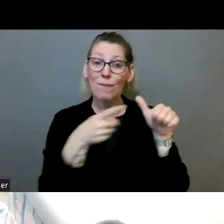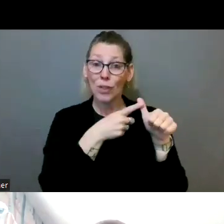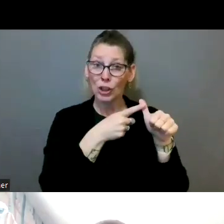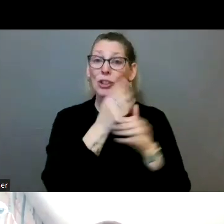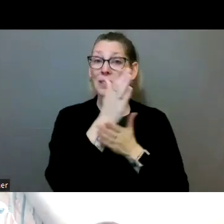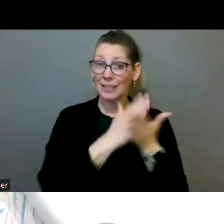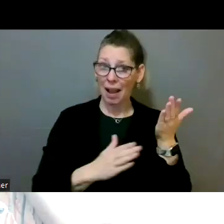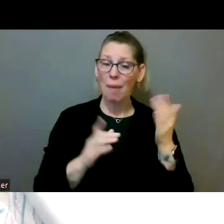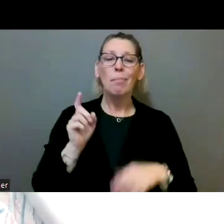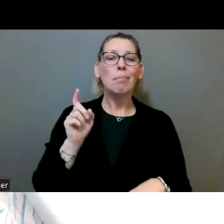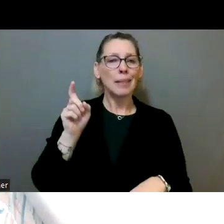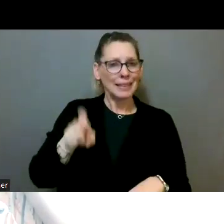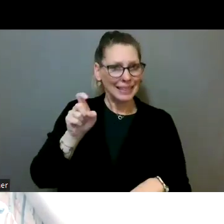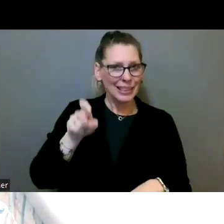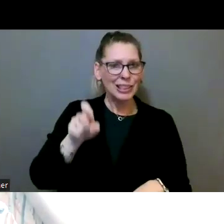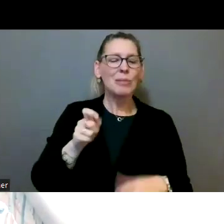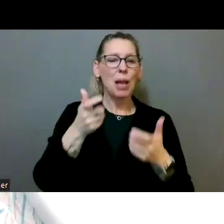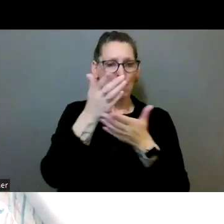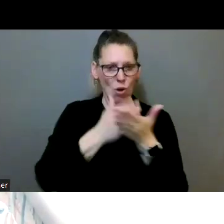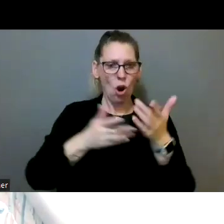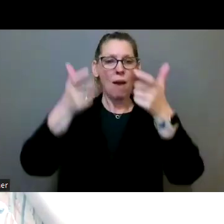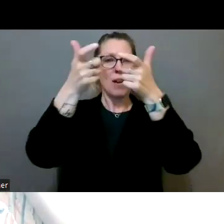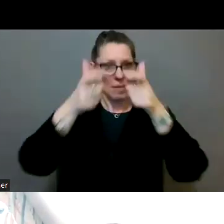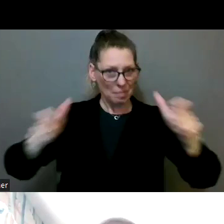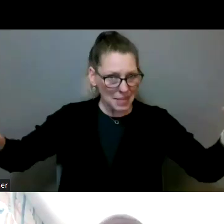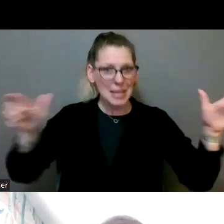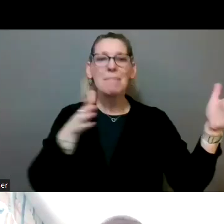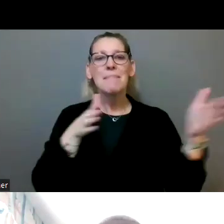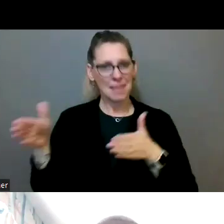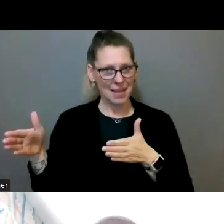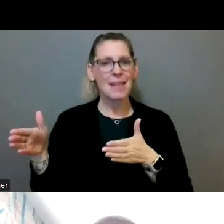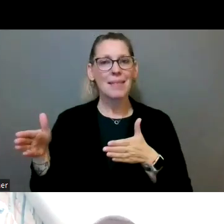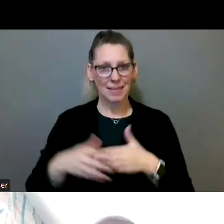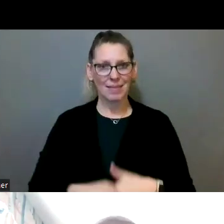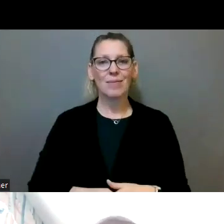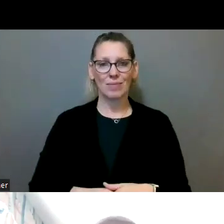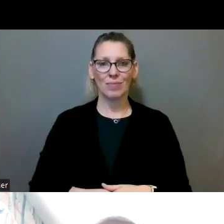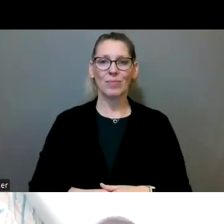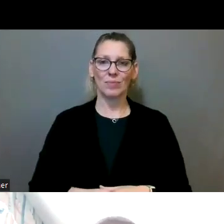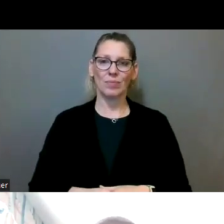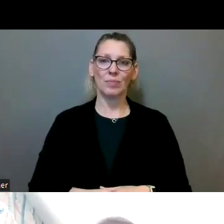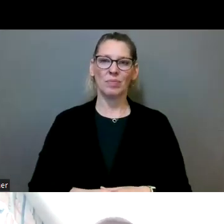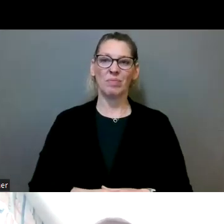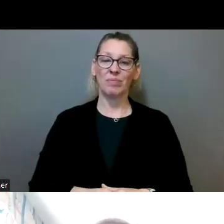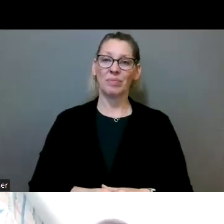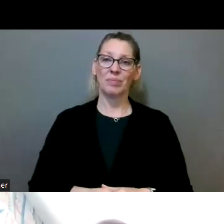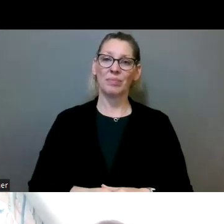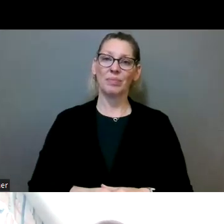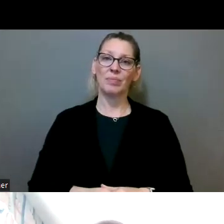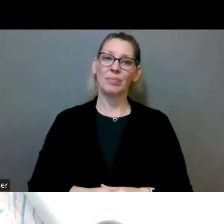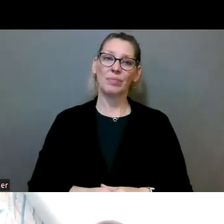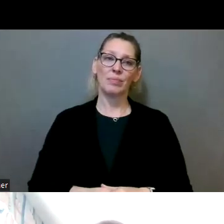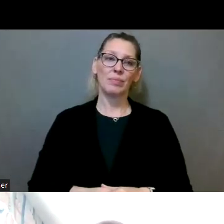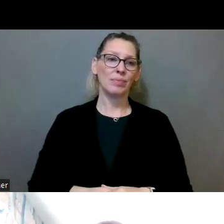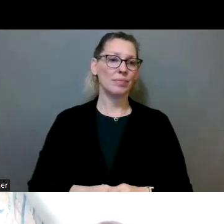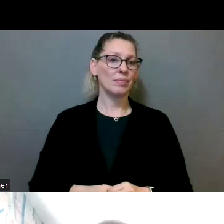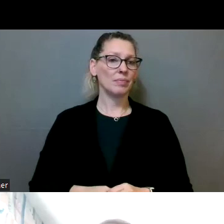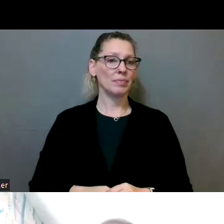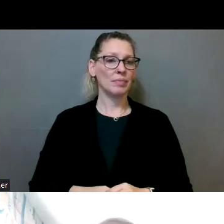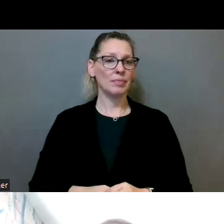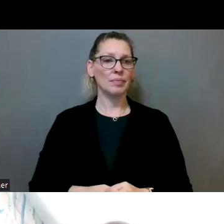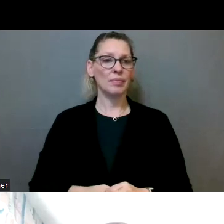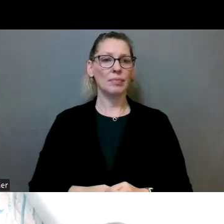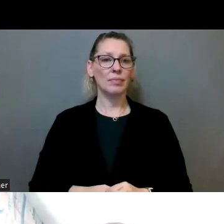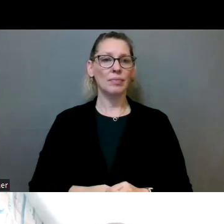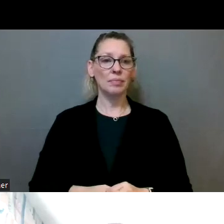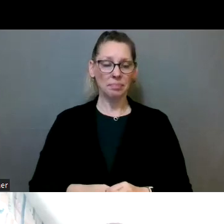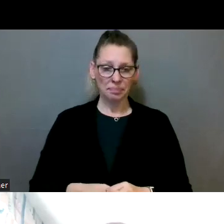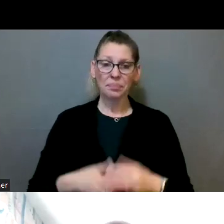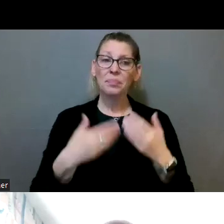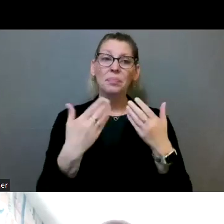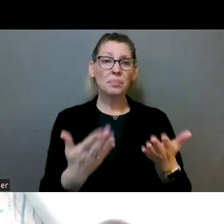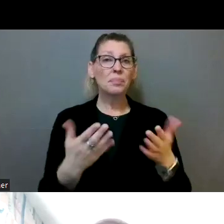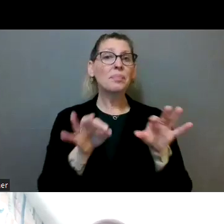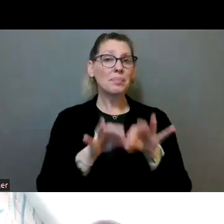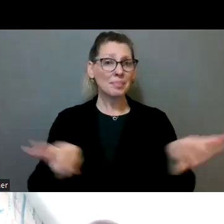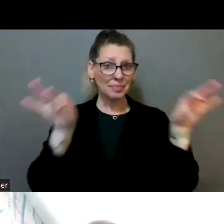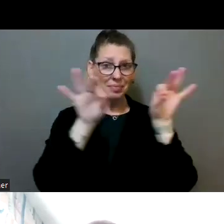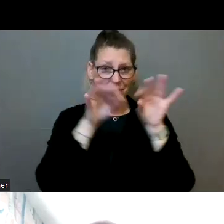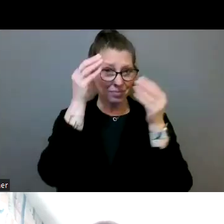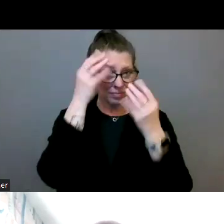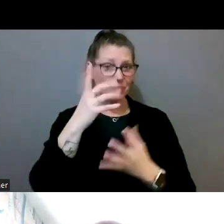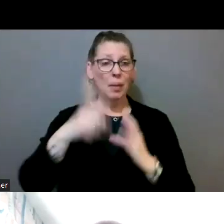needs to be a part of a larger plan. So some key elements of a schoolwide plan for